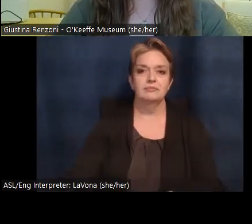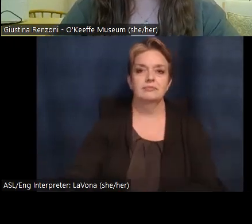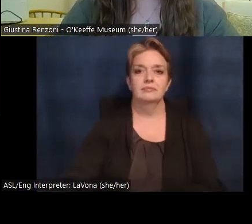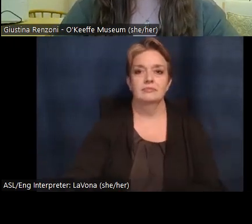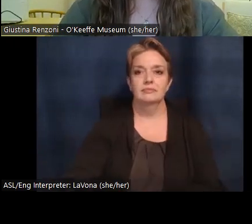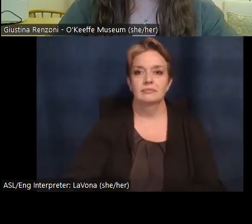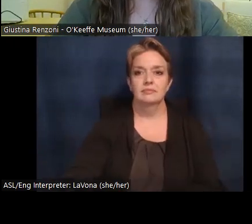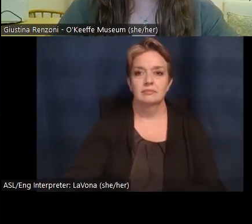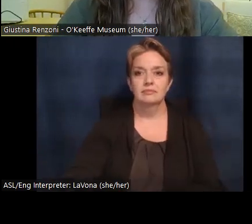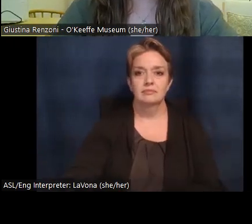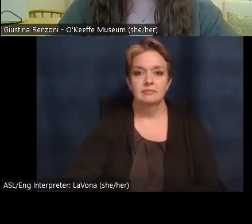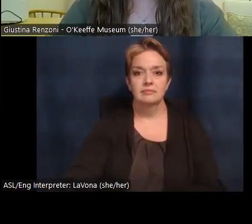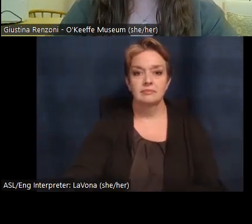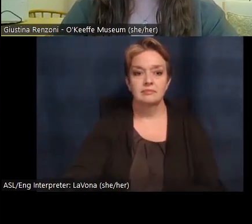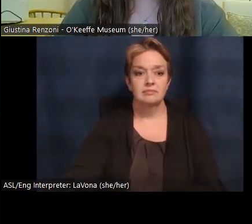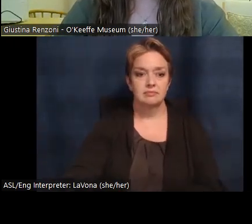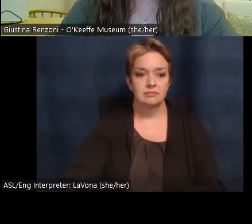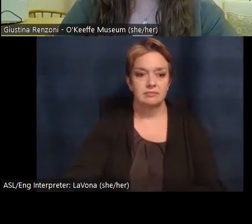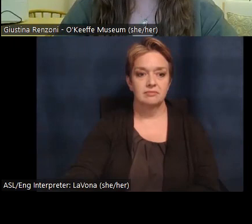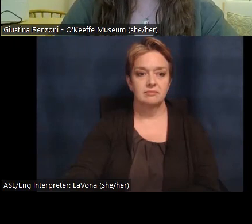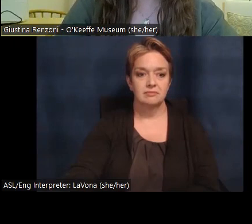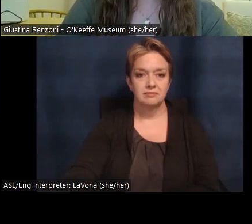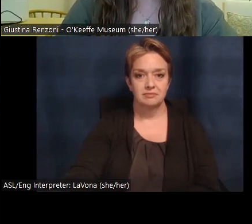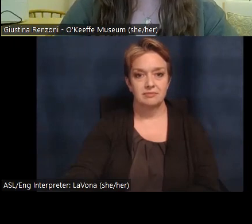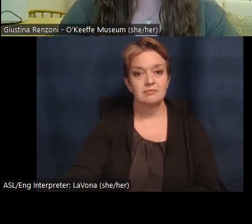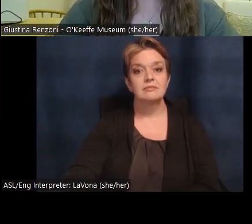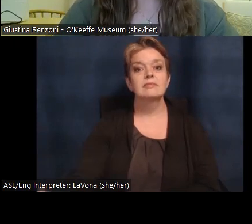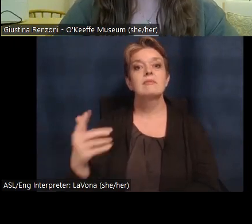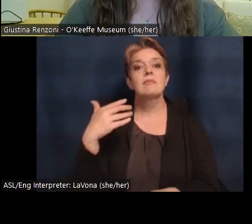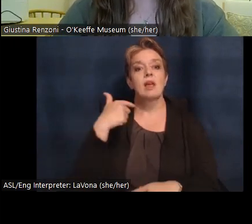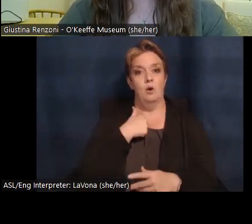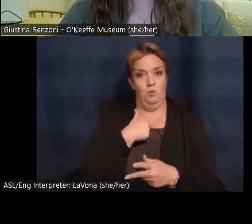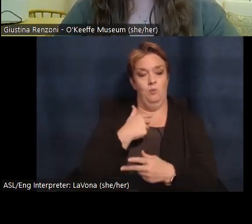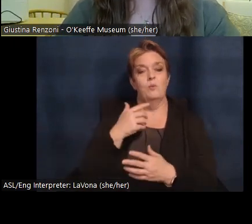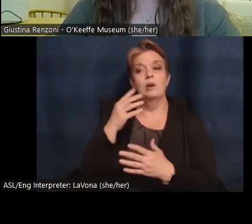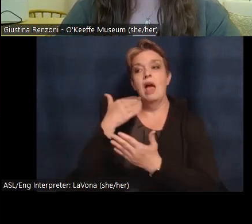the O'Keeffe Museum also maintains O'Keeffe's two historic homes here in Abiquiú, New Mexico.